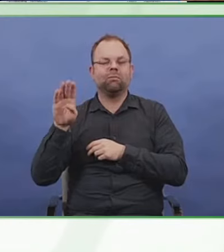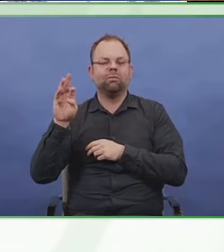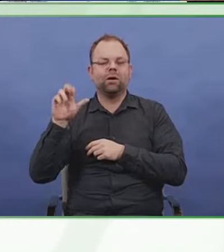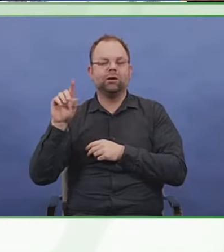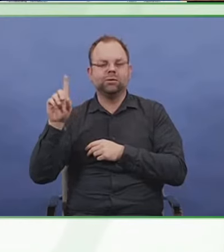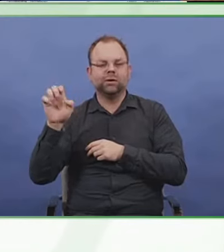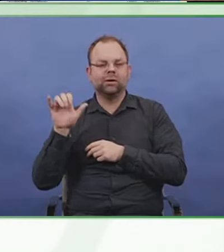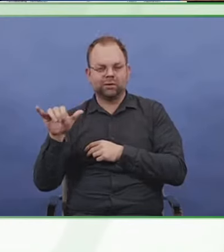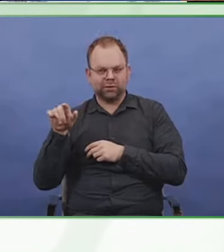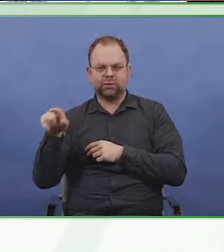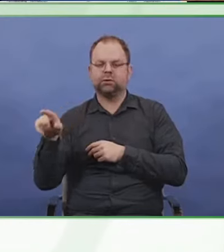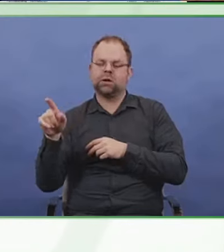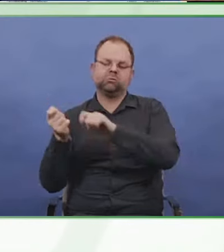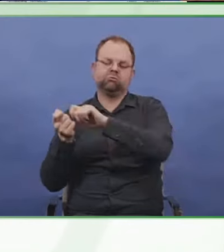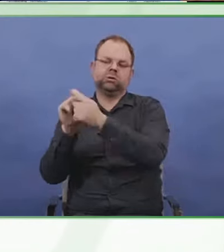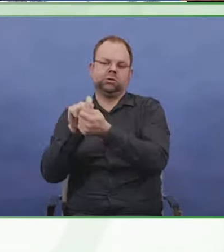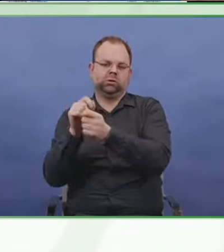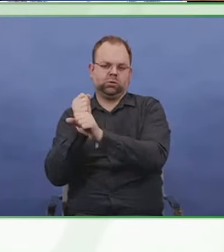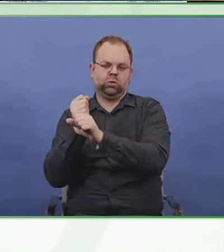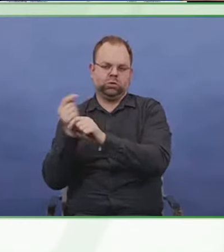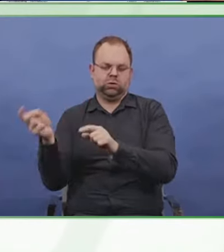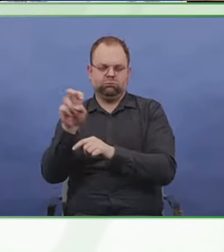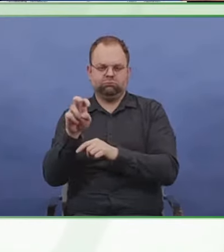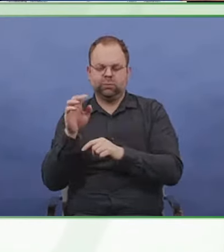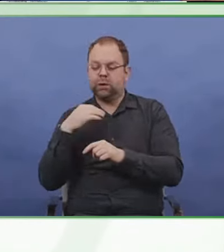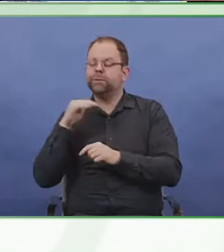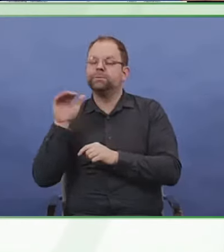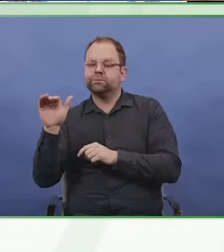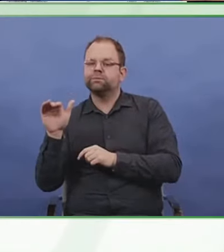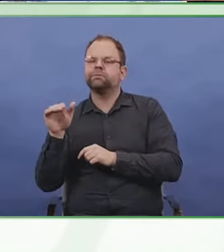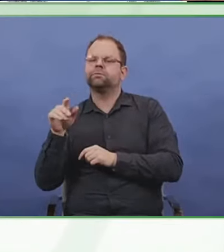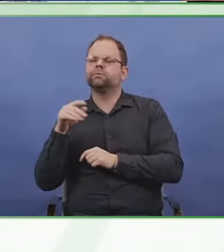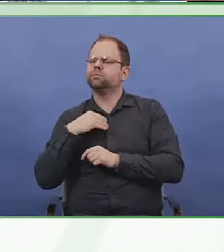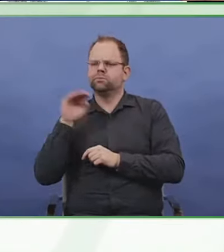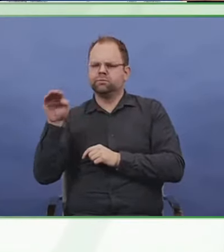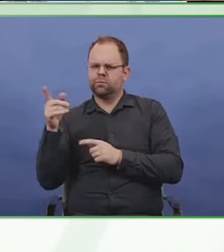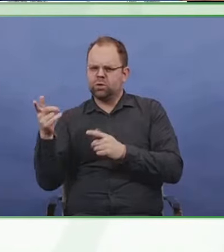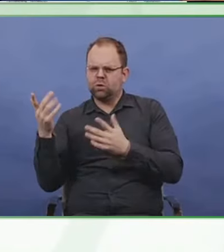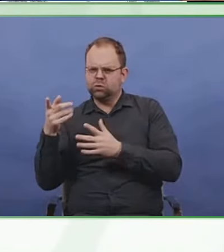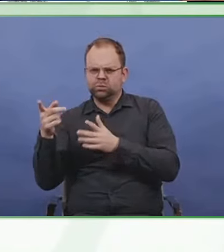he made a comment which said the reason they were not promoting was